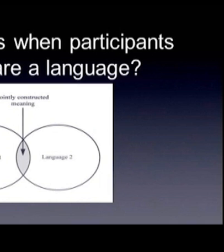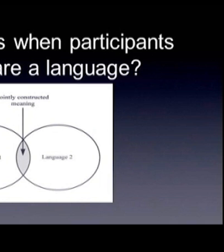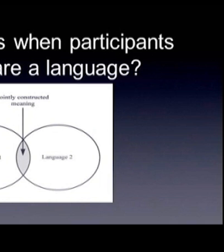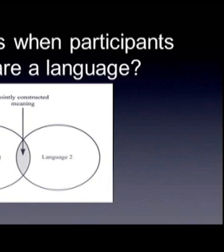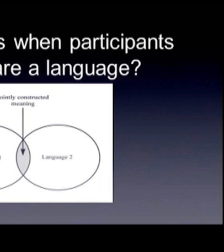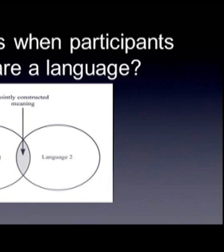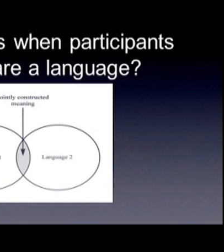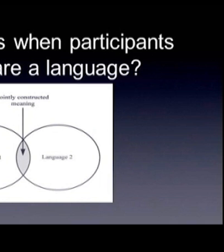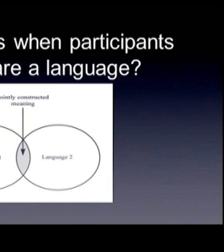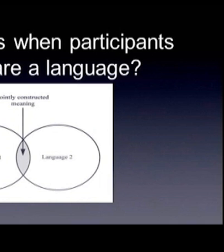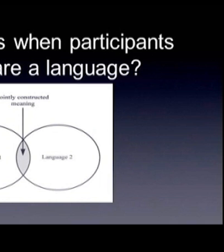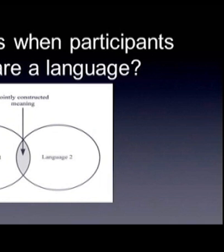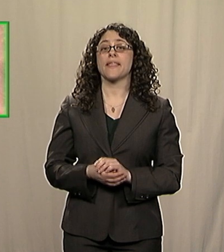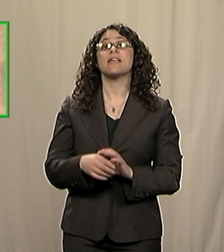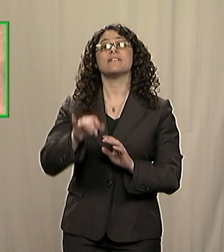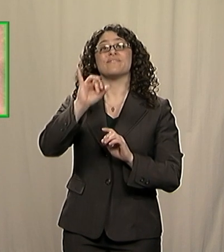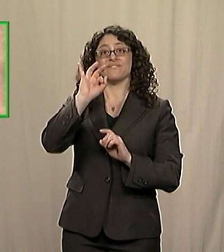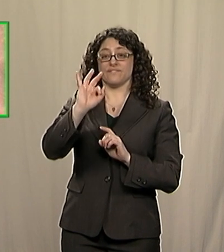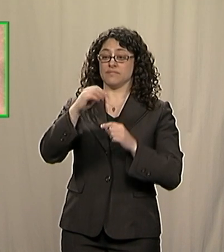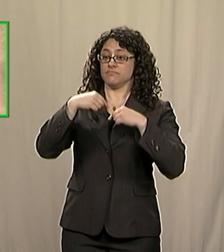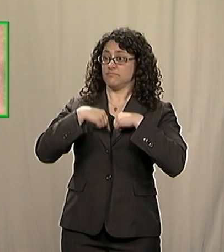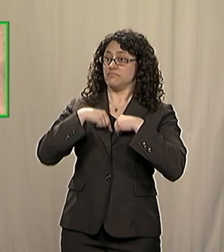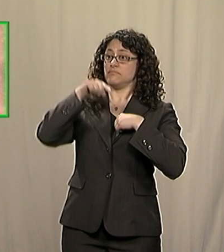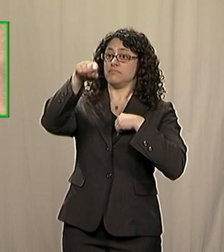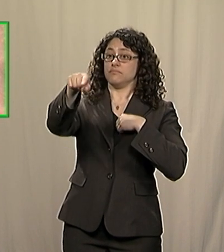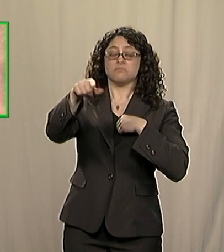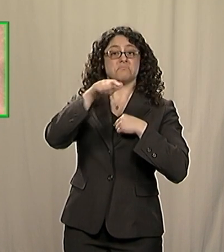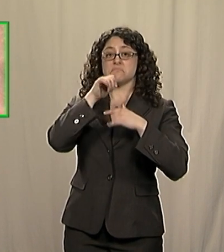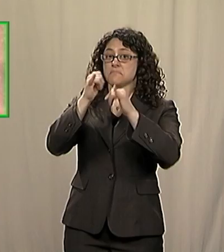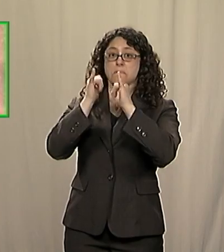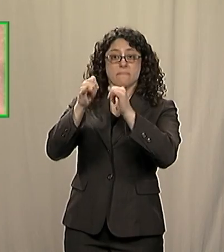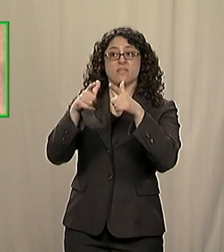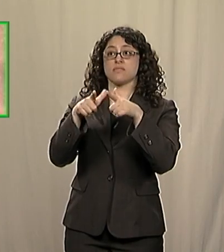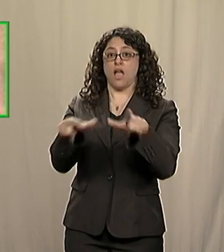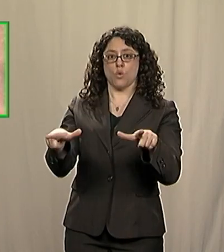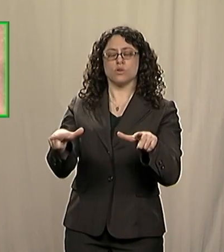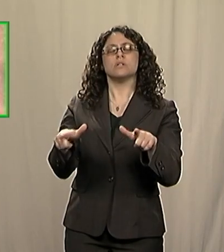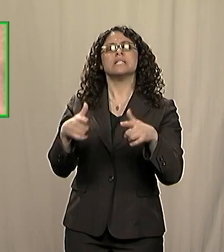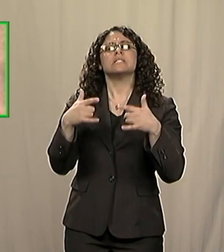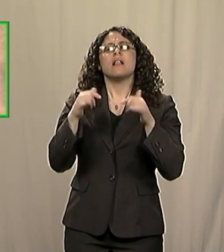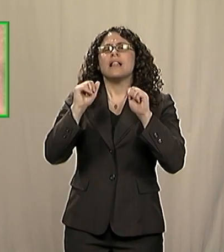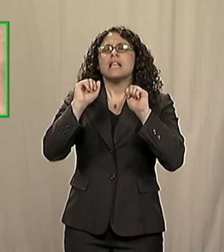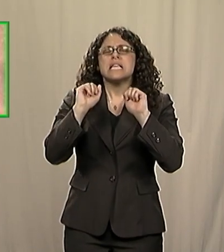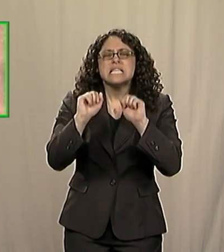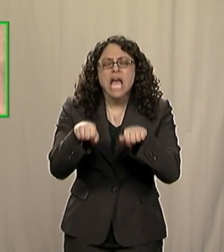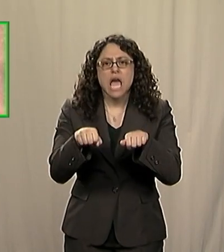even if situations where the two interactions don't share a language, there is a possibility for some co-constriction of meaning.